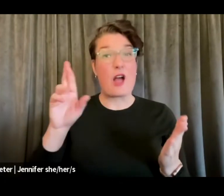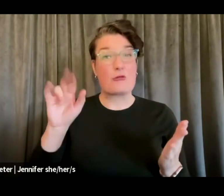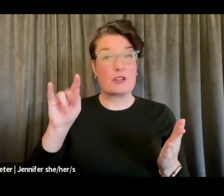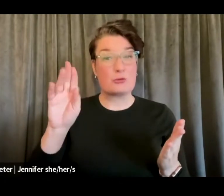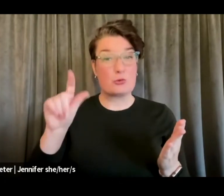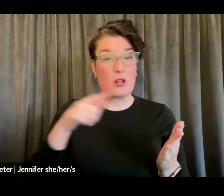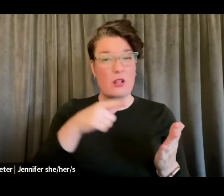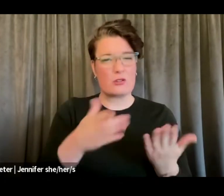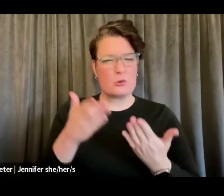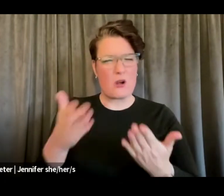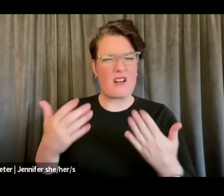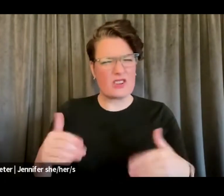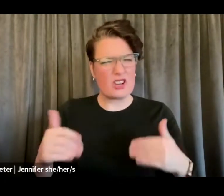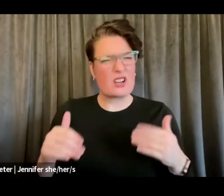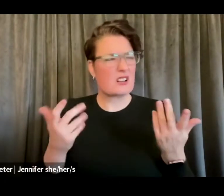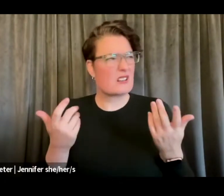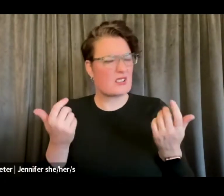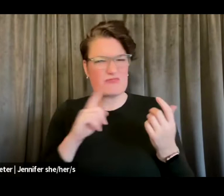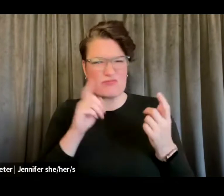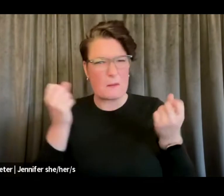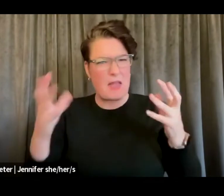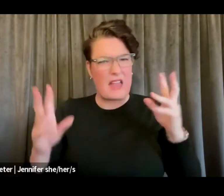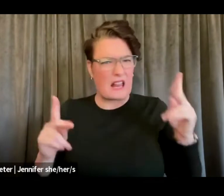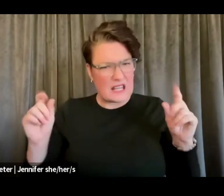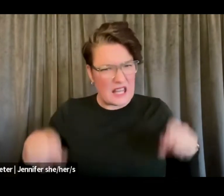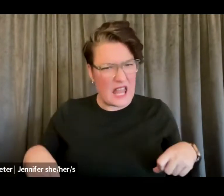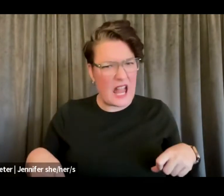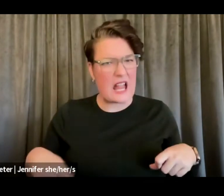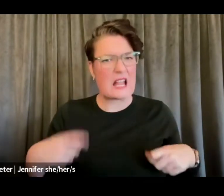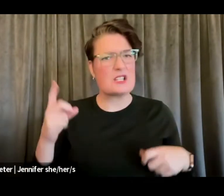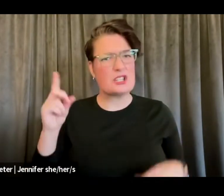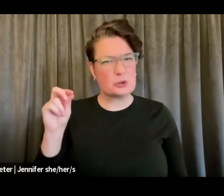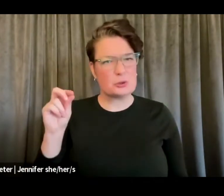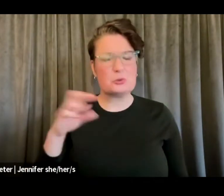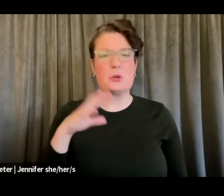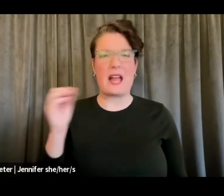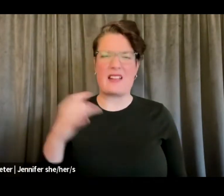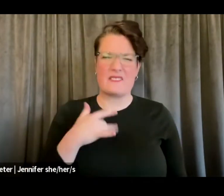that you offered is, and how it really speaks to so much of what we do in the